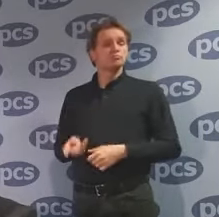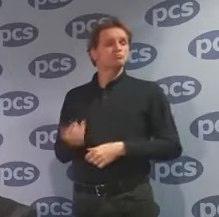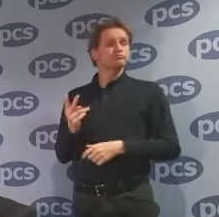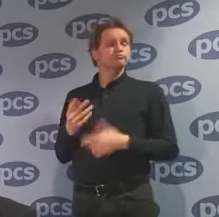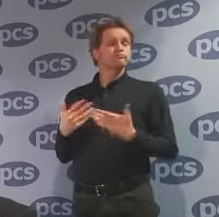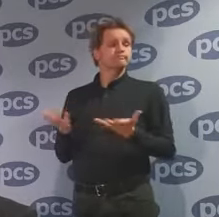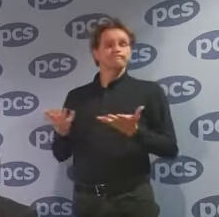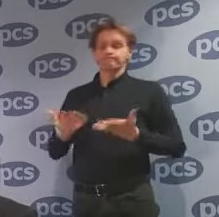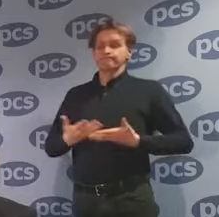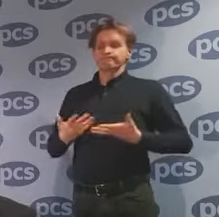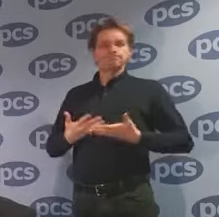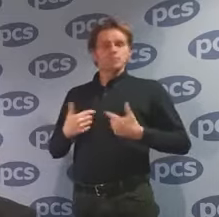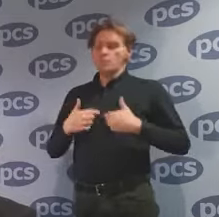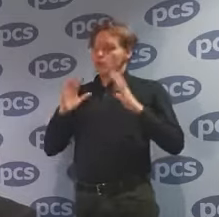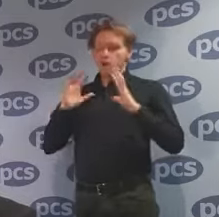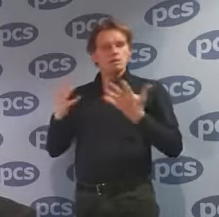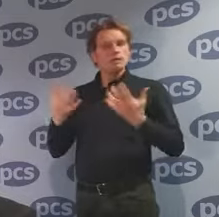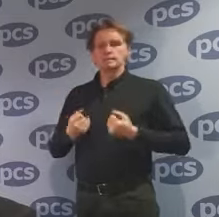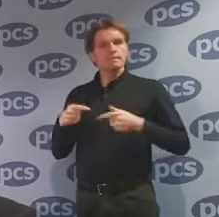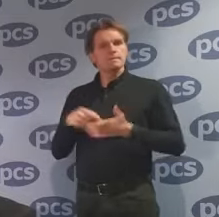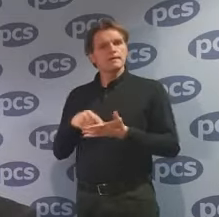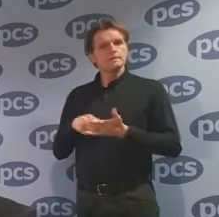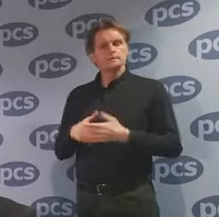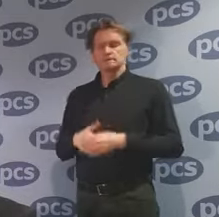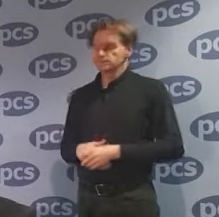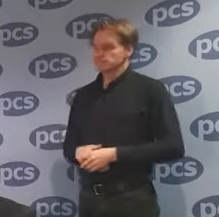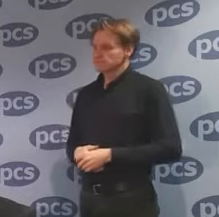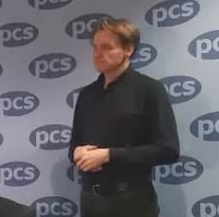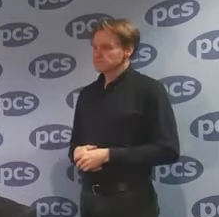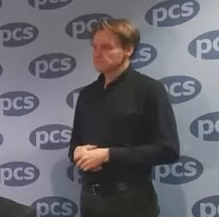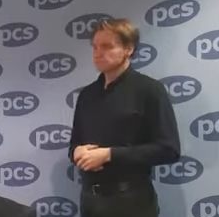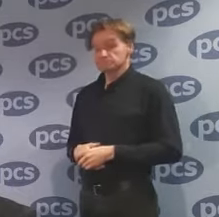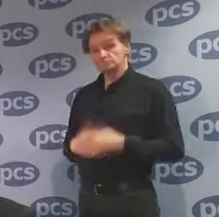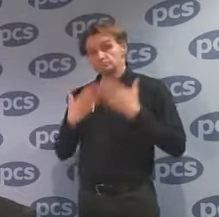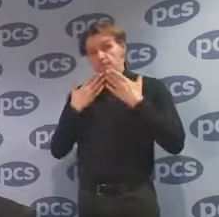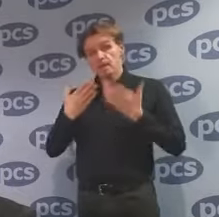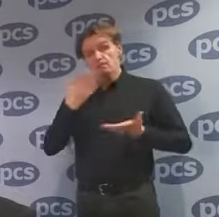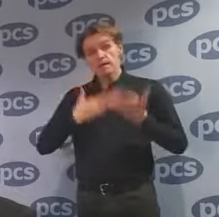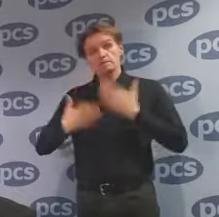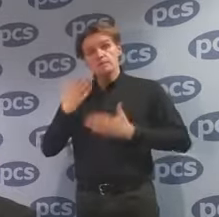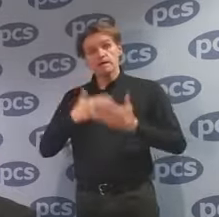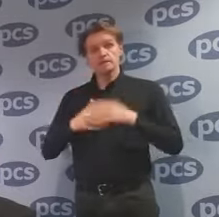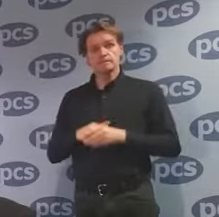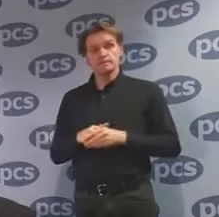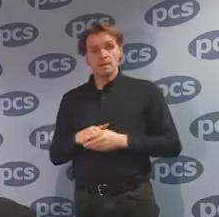cannot allow to stand. Okay thanks Mark both you and I have recently along with